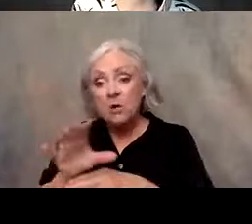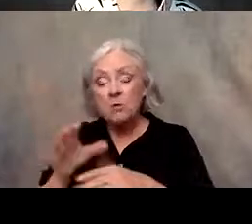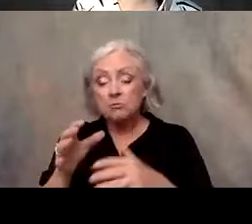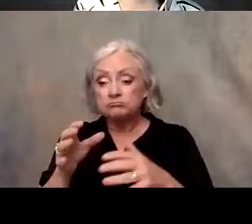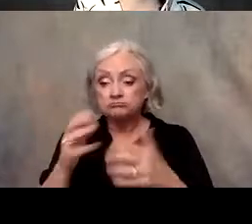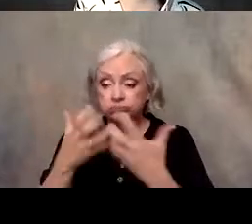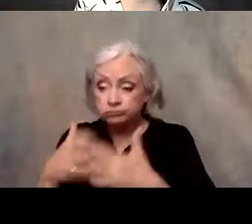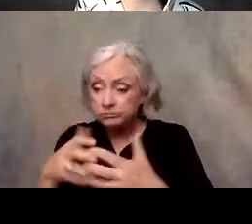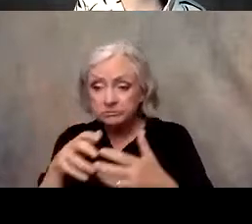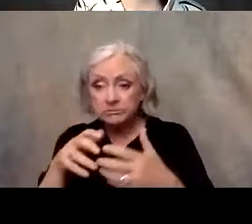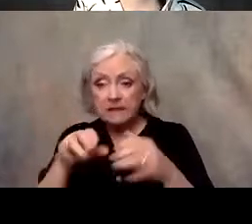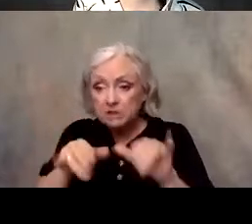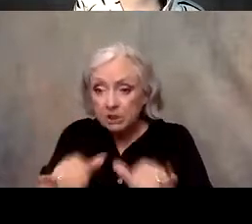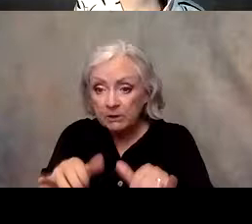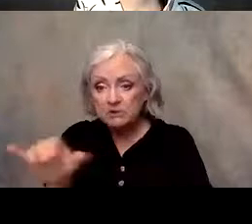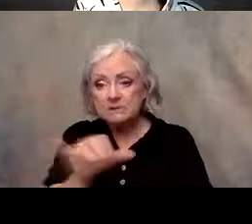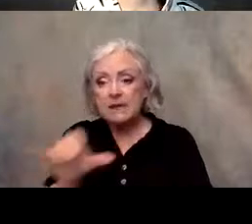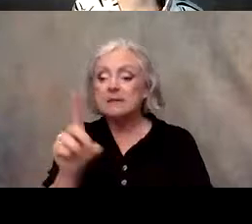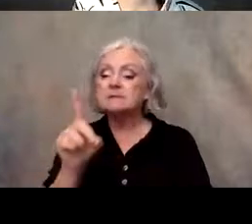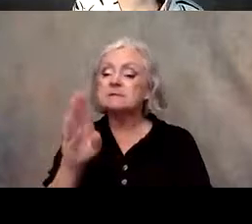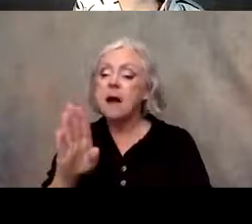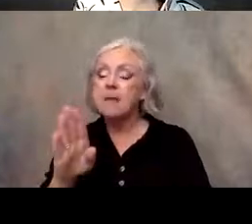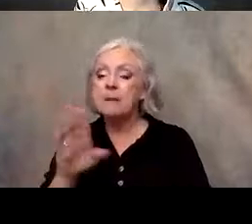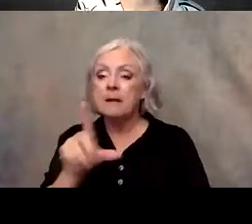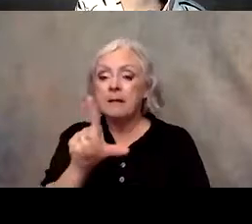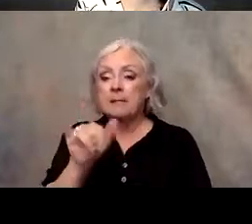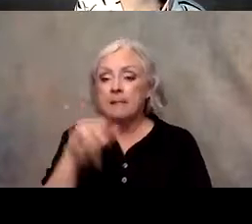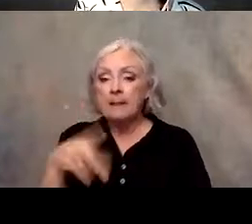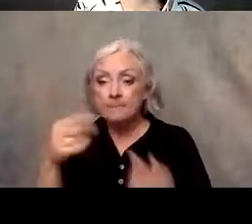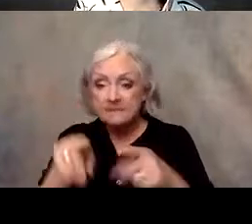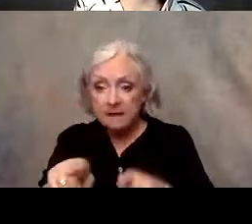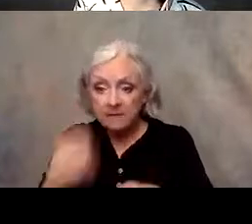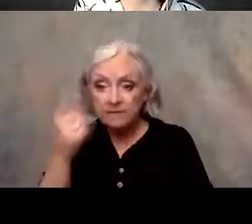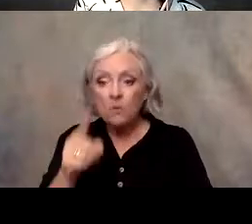Just like we dub and lip-sync for voiceover, we want to make sure that